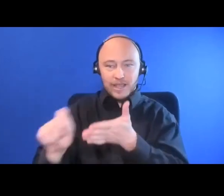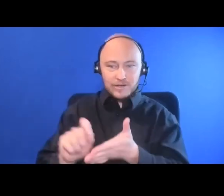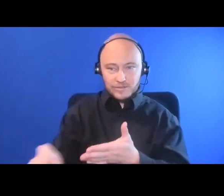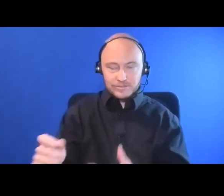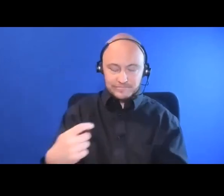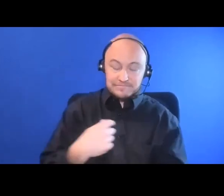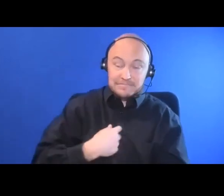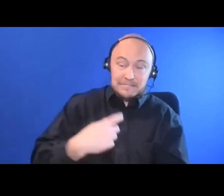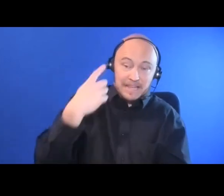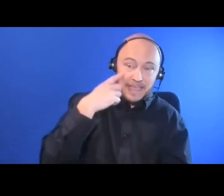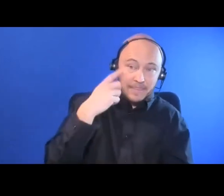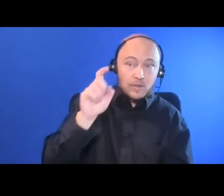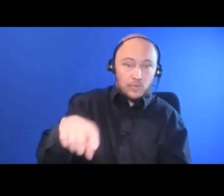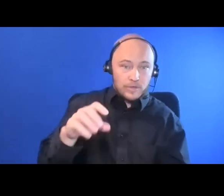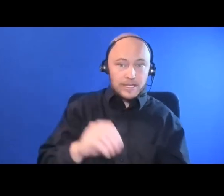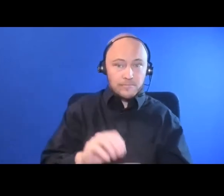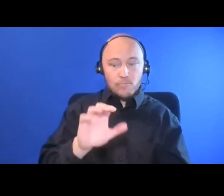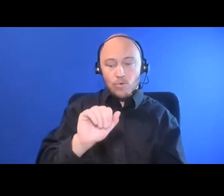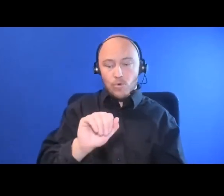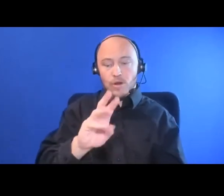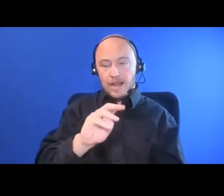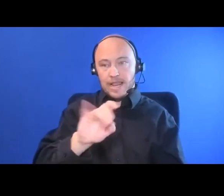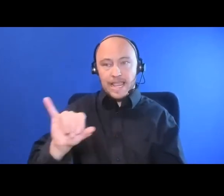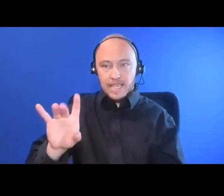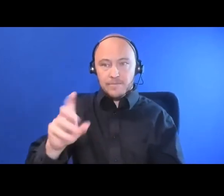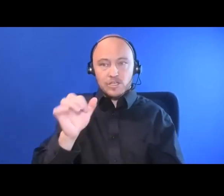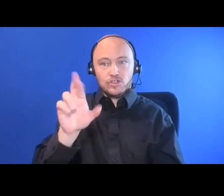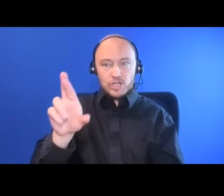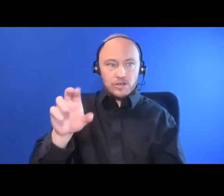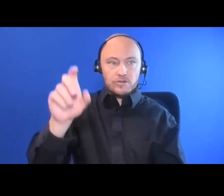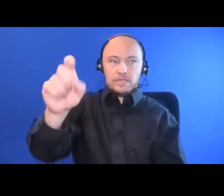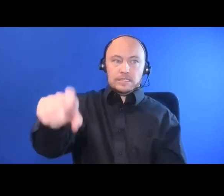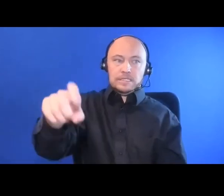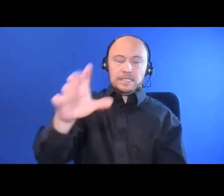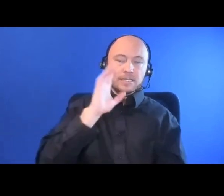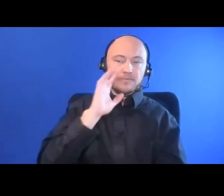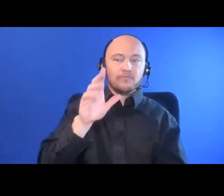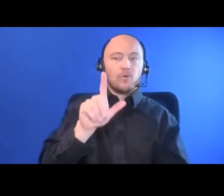We need more Amy Cherrys in the literary community.